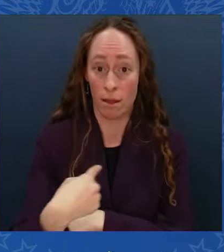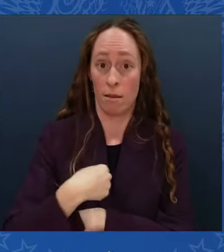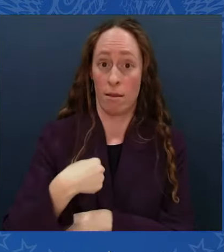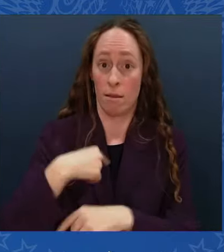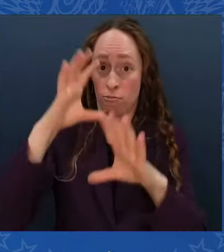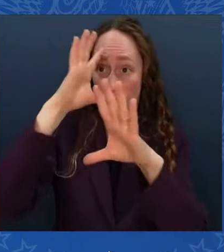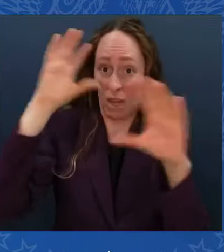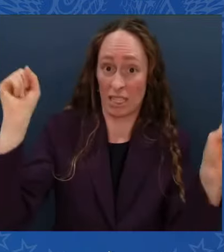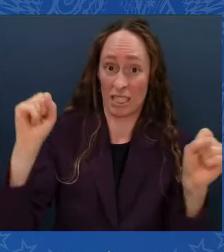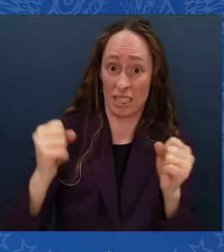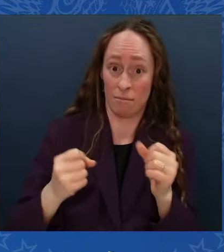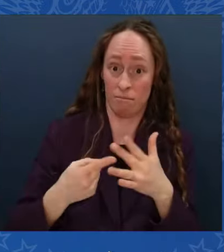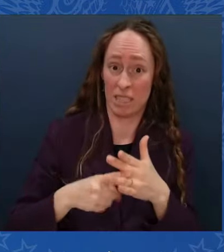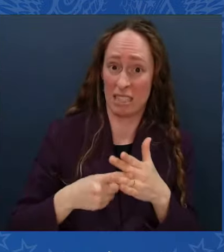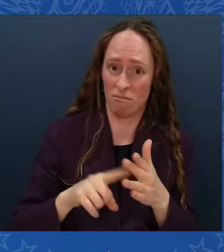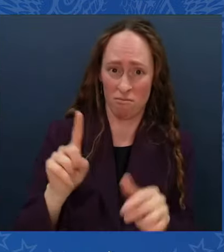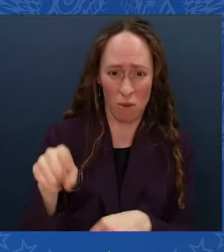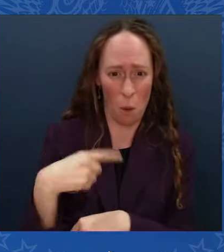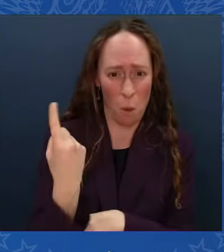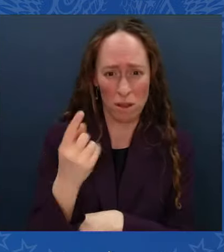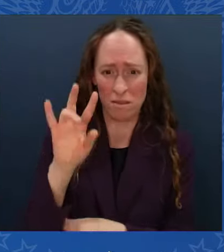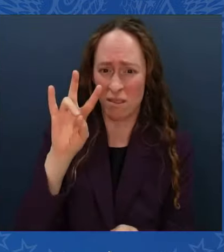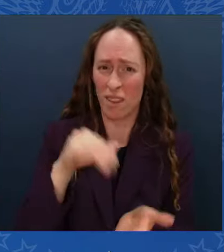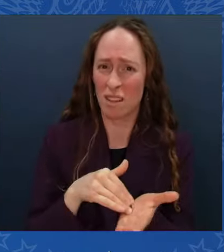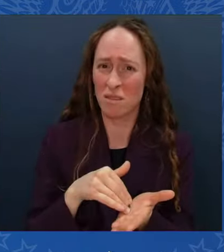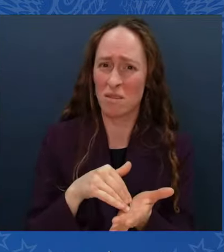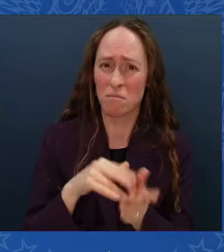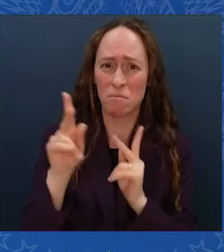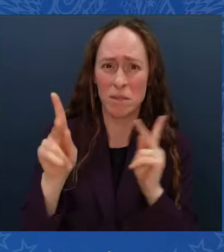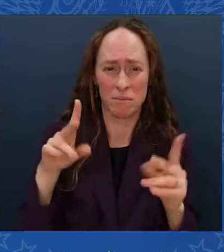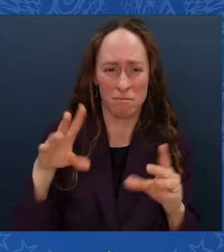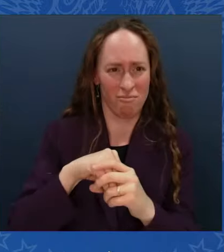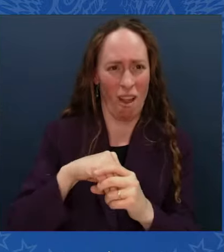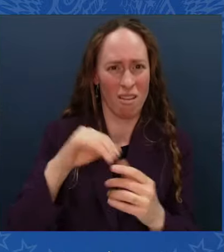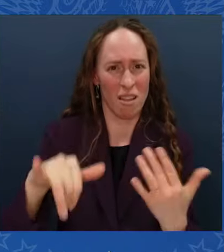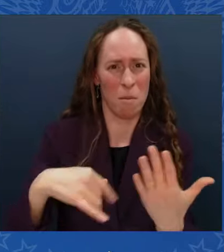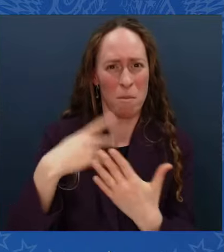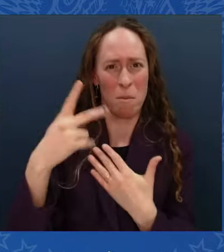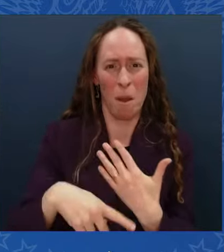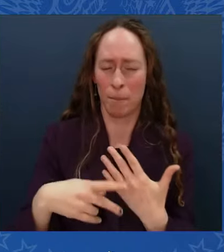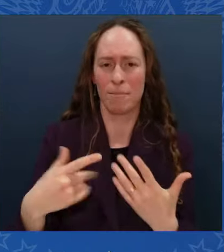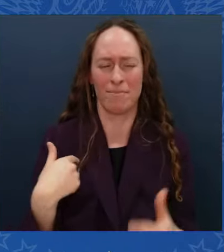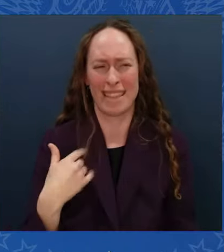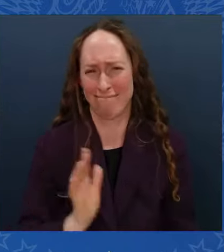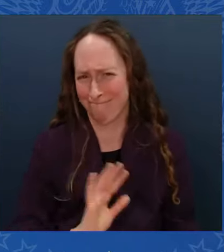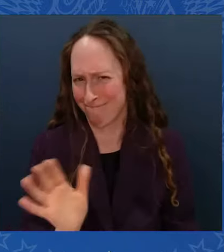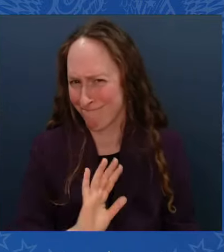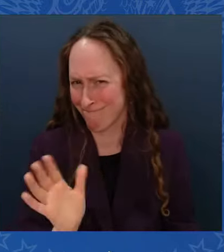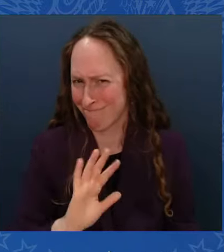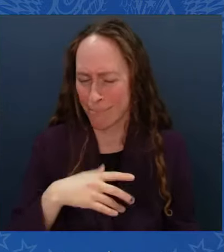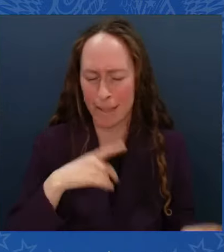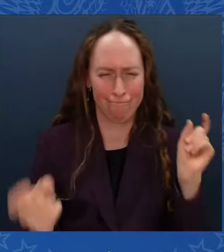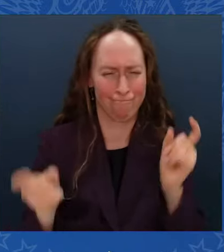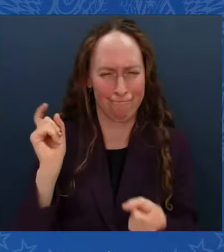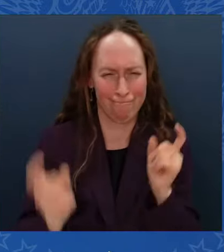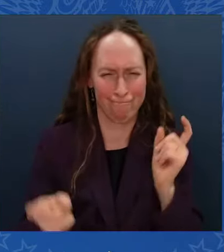and had them forgiven, but thanks to the reforms we made in the program, now there are nearly 800,000 have had their debts forgiven --